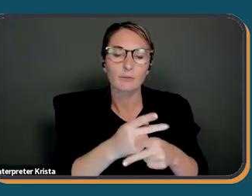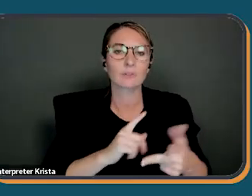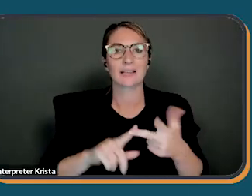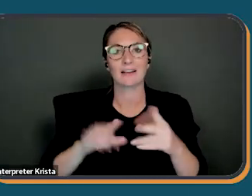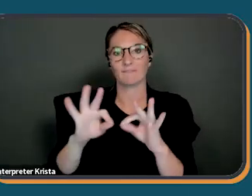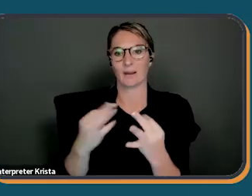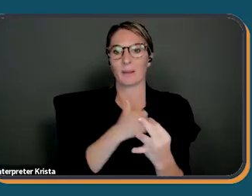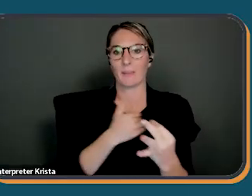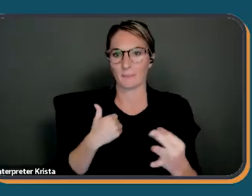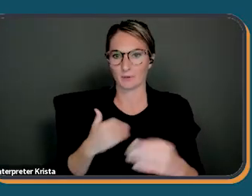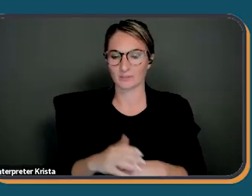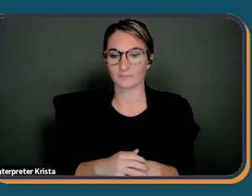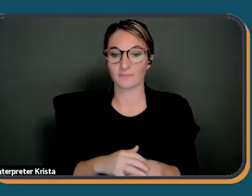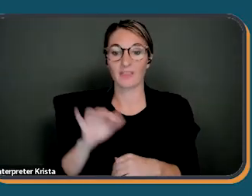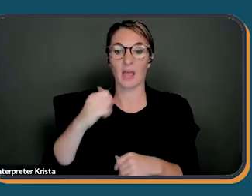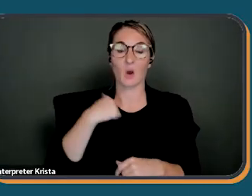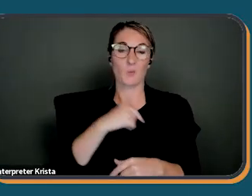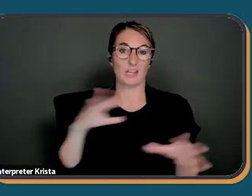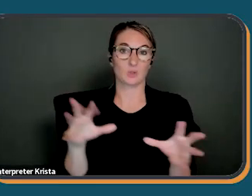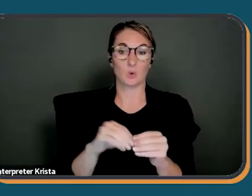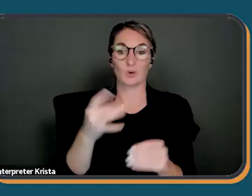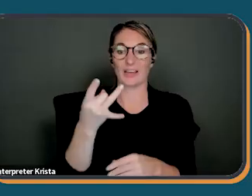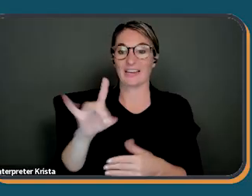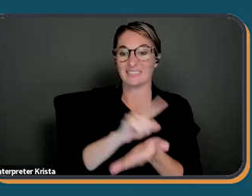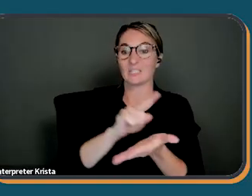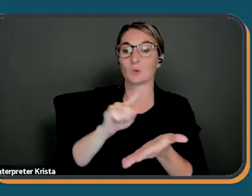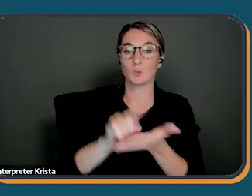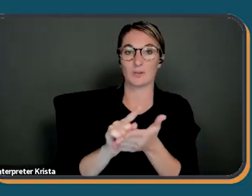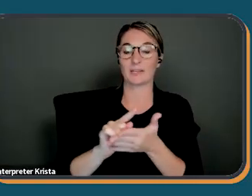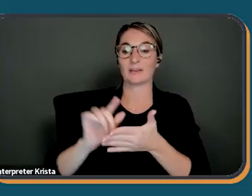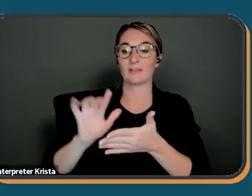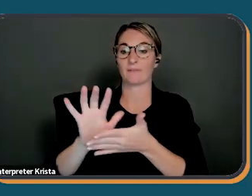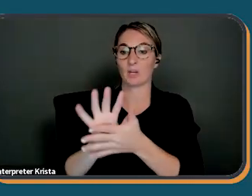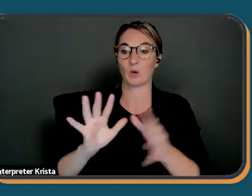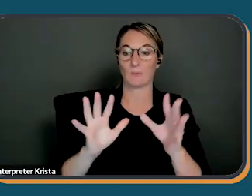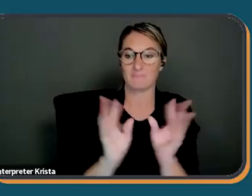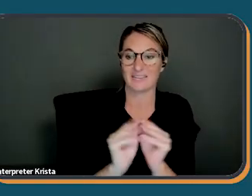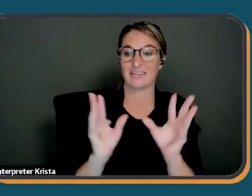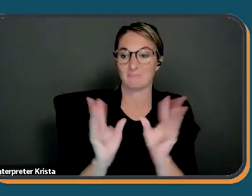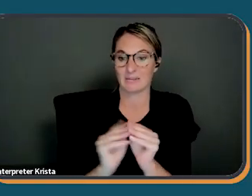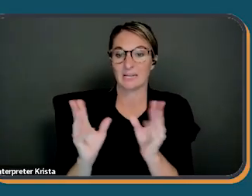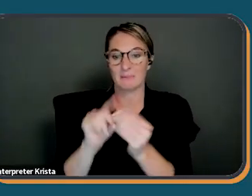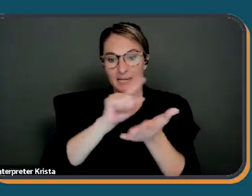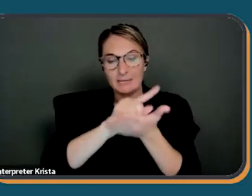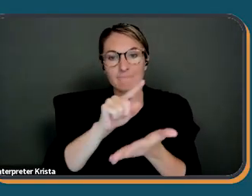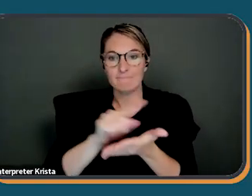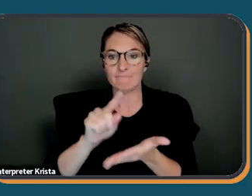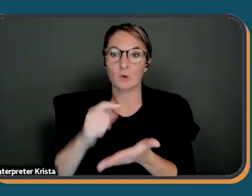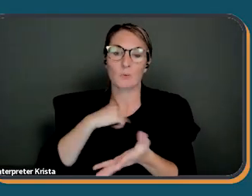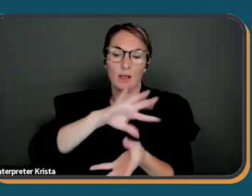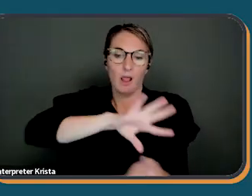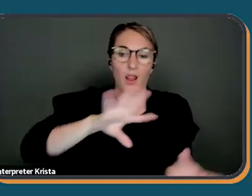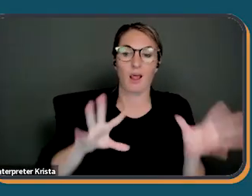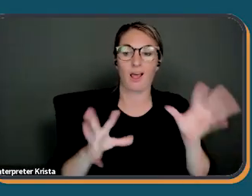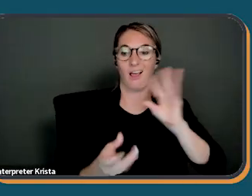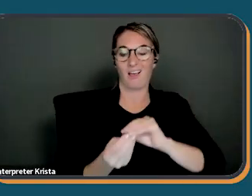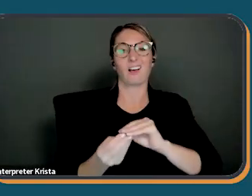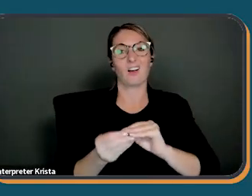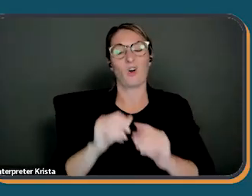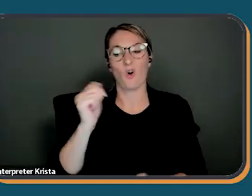we created and shared plain language presentations explaining the procedures for all 29 USPSTF A and B graded screenings